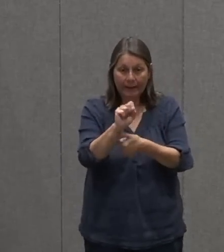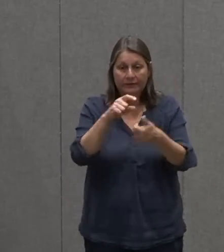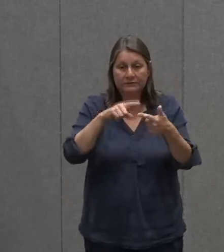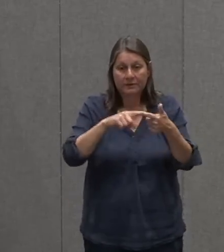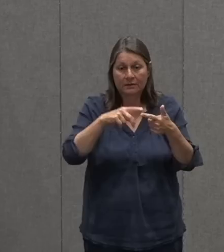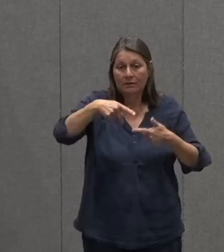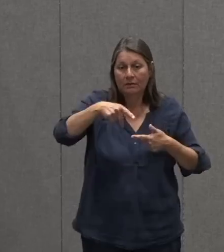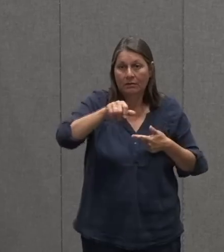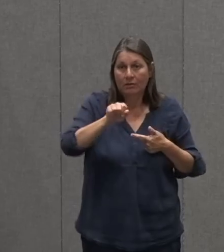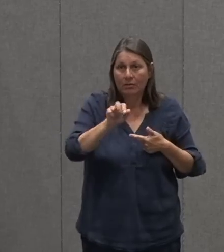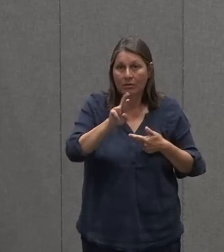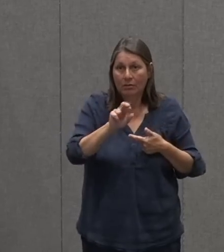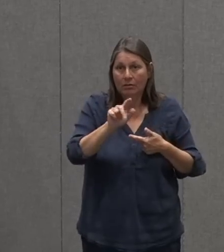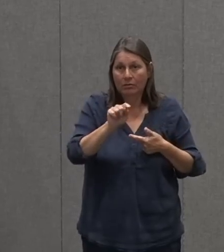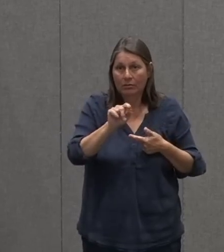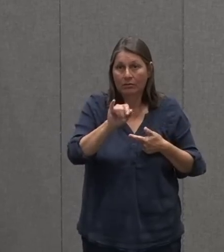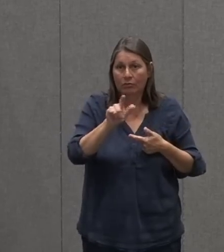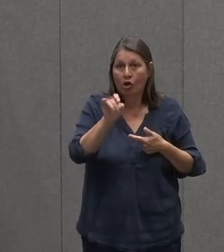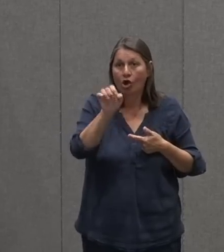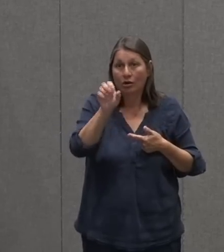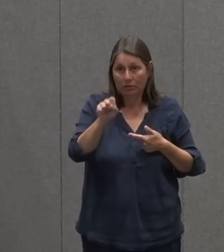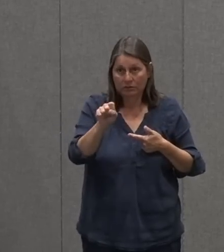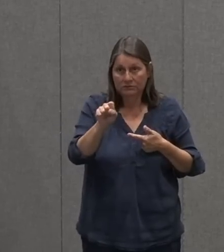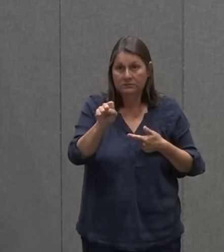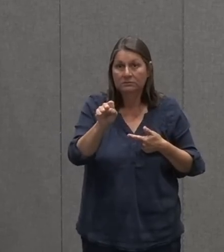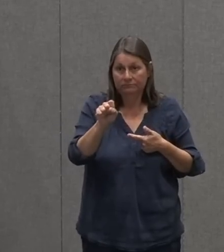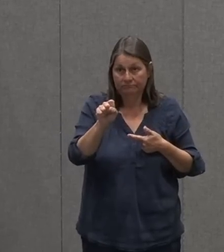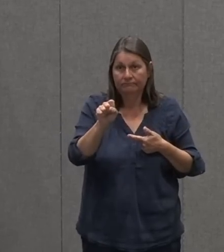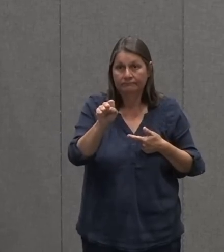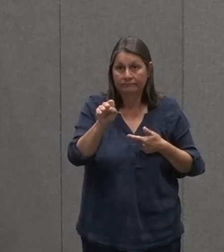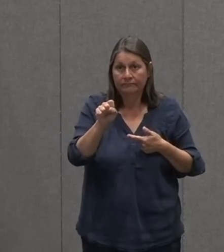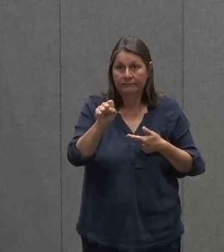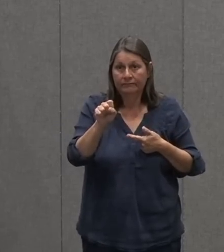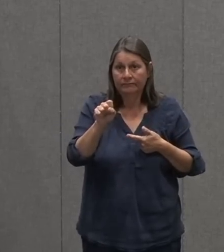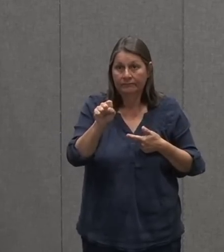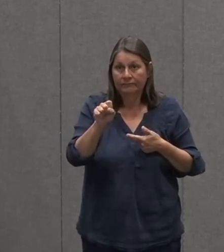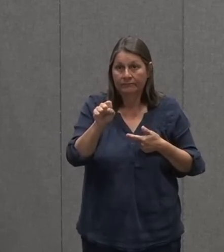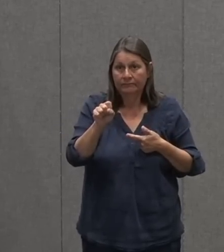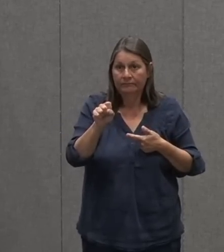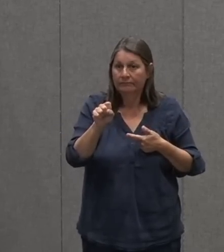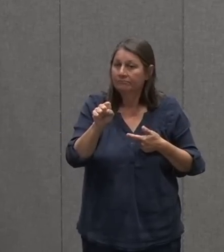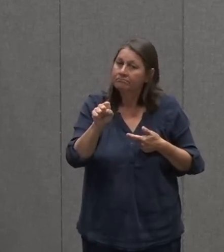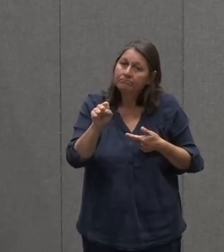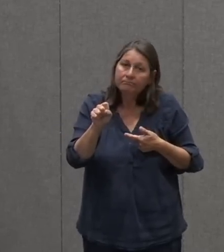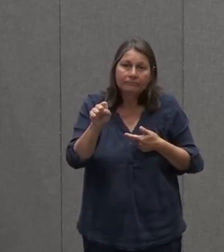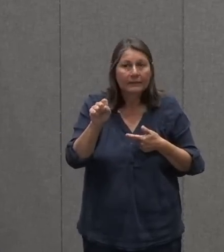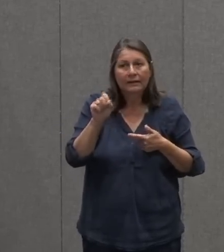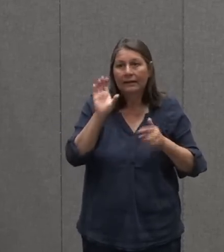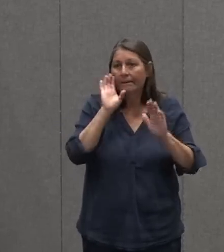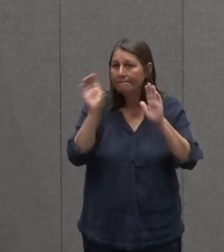So I do include that in my model. Some kind of an image or a picture to represent